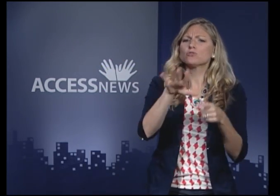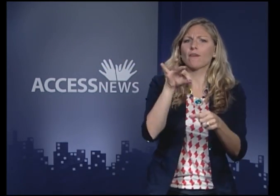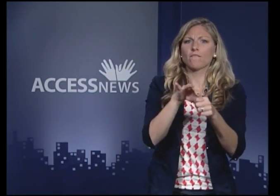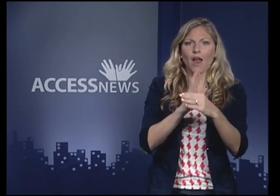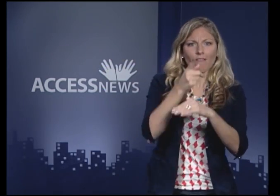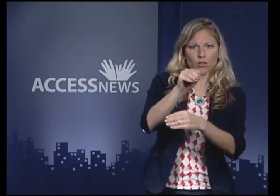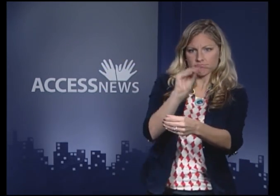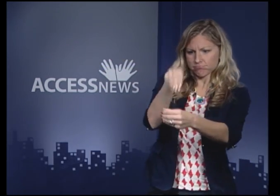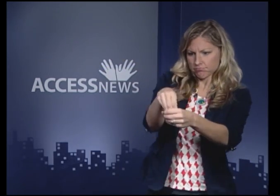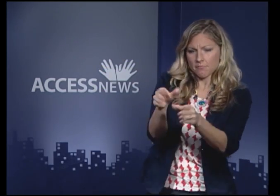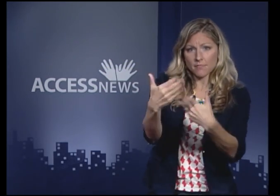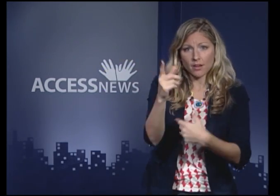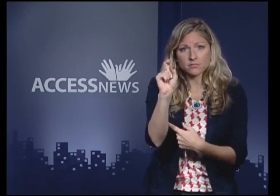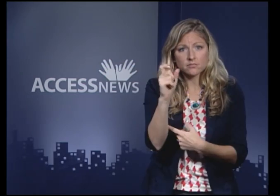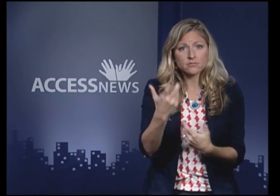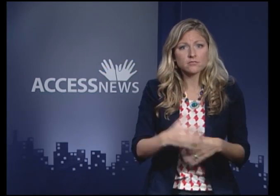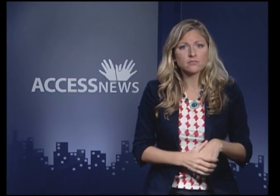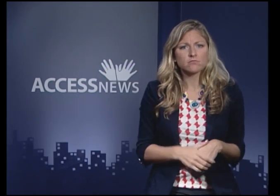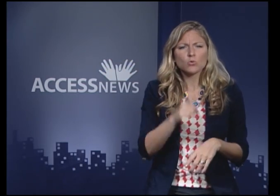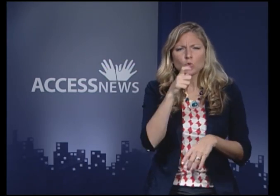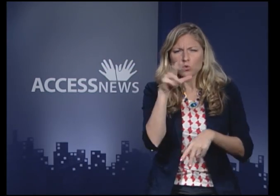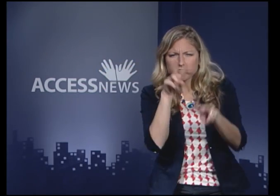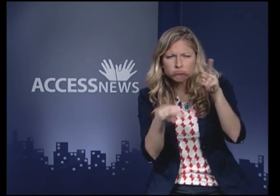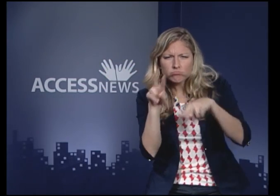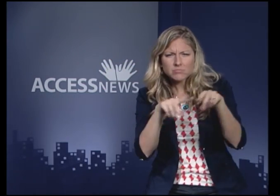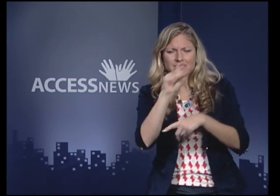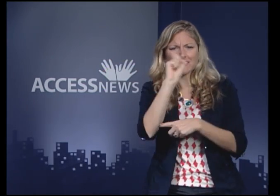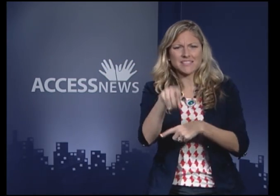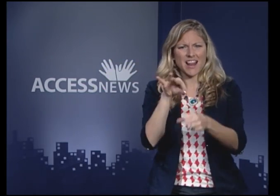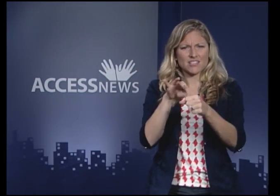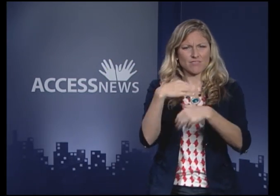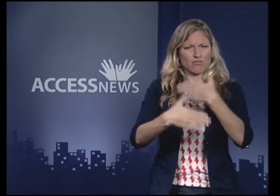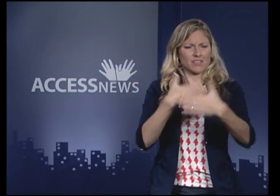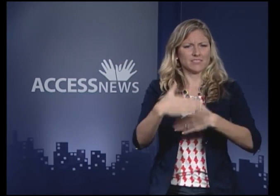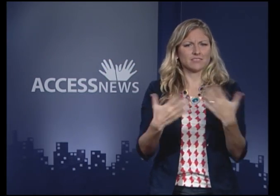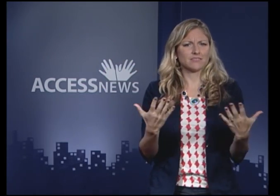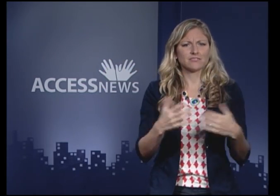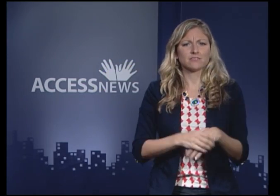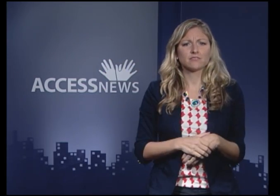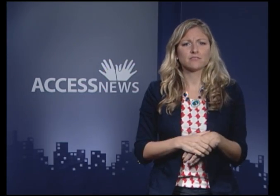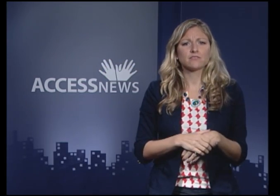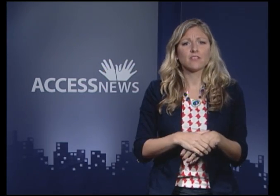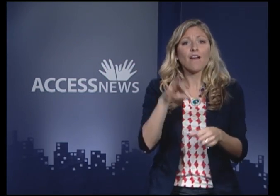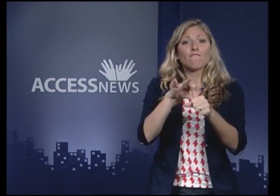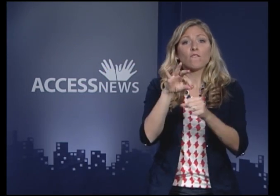Do you know what happens to your vote after you marked your ballot? Who administers the Texas election process?